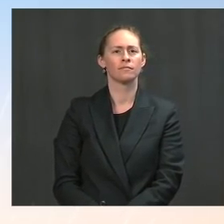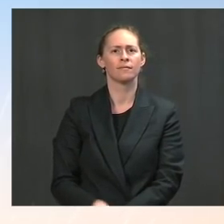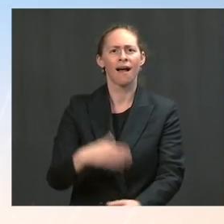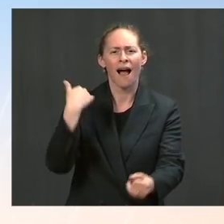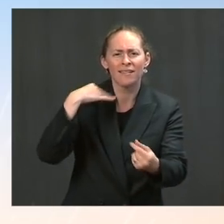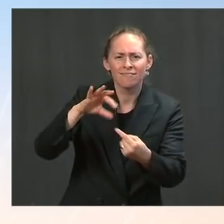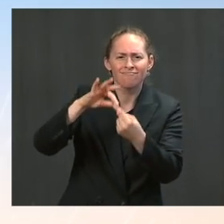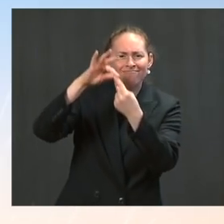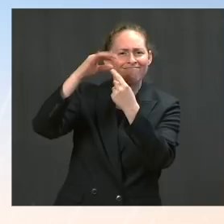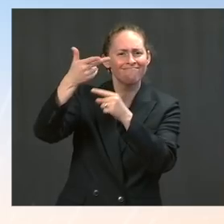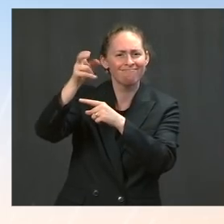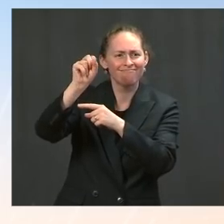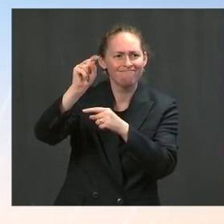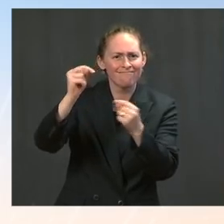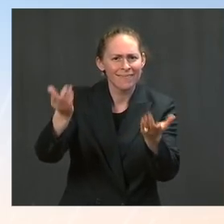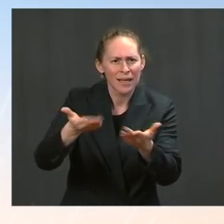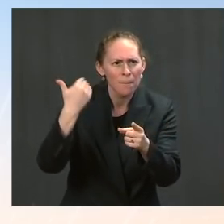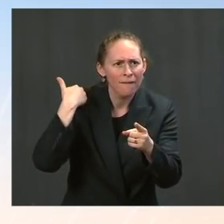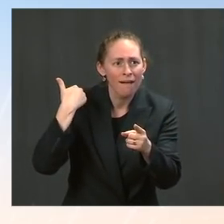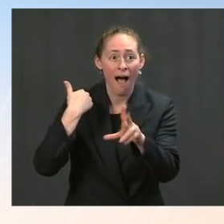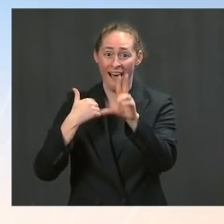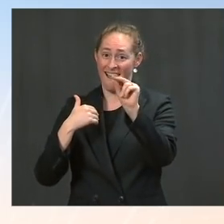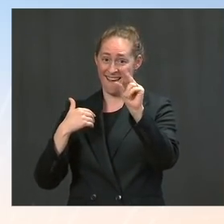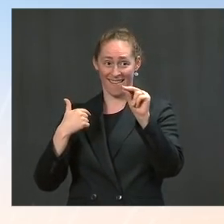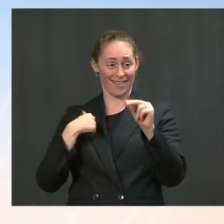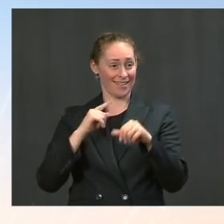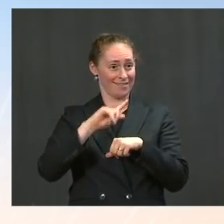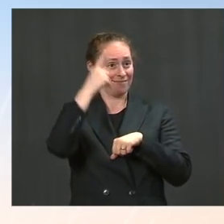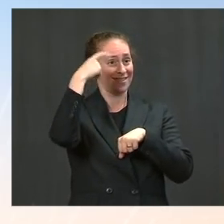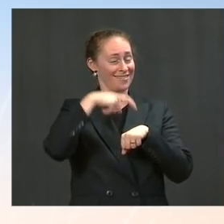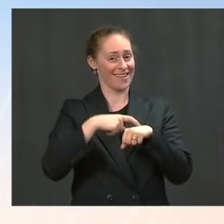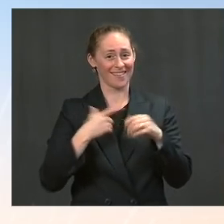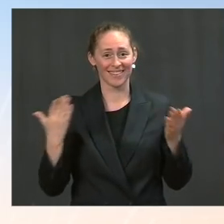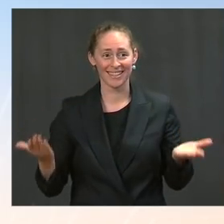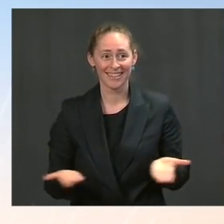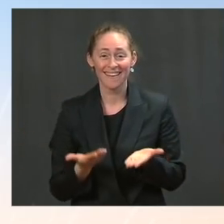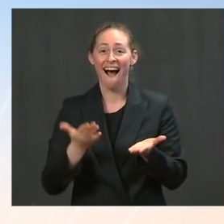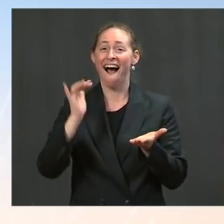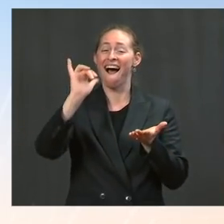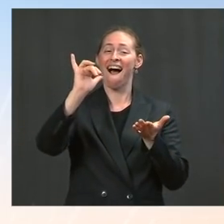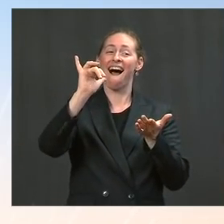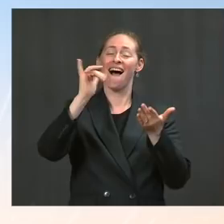The Press: I've never been here before. Ms. Psaki: Okay. The Press: Dun-dun-dun. Ms. Psaki: Welcome.